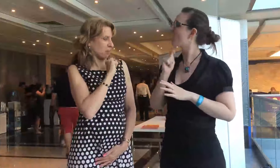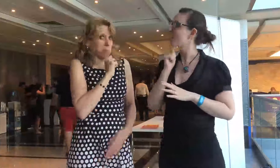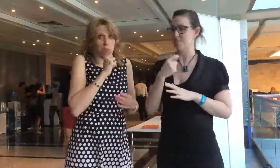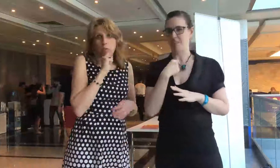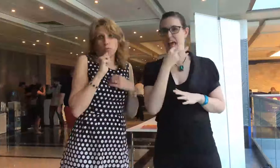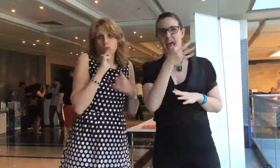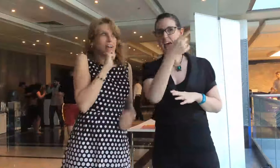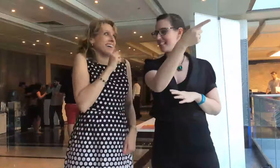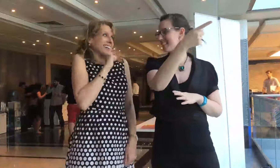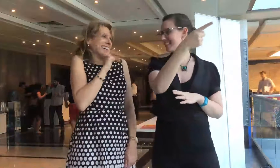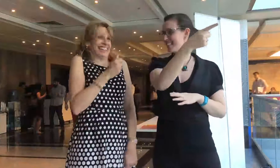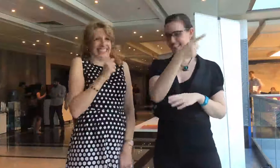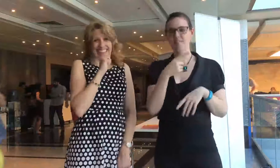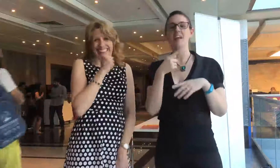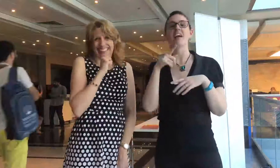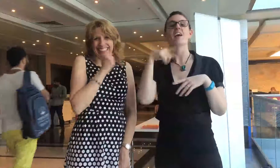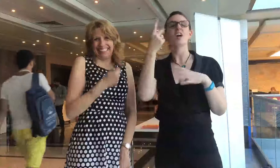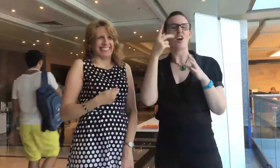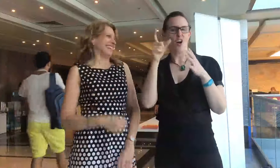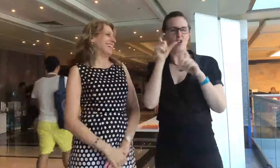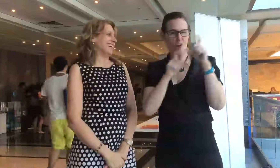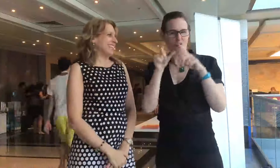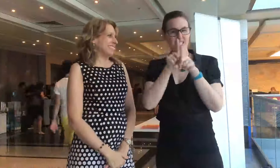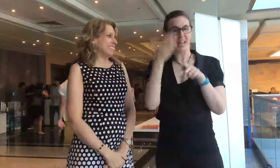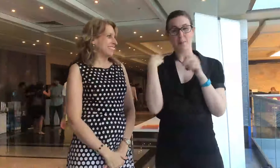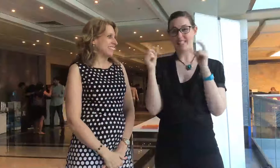The last conference was in Sydney in 2013